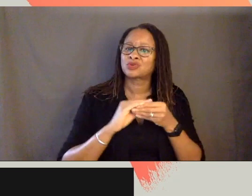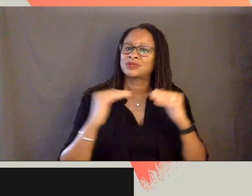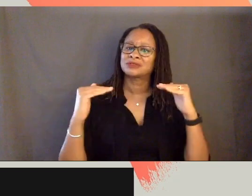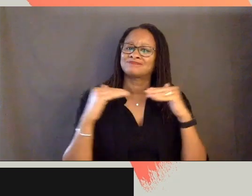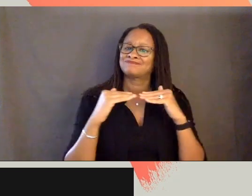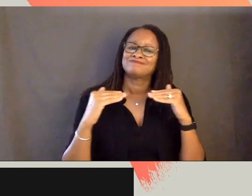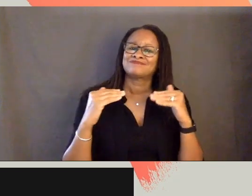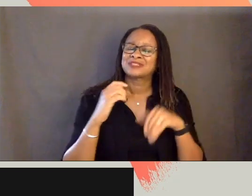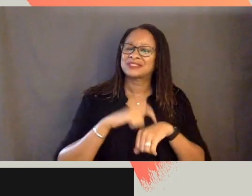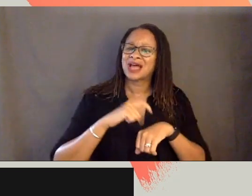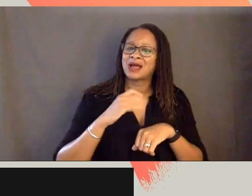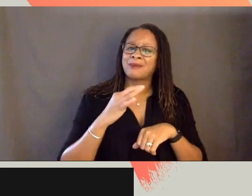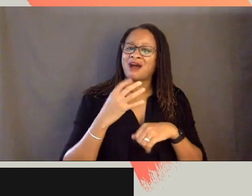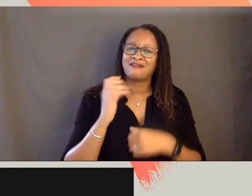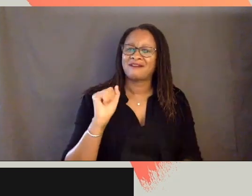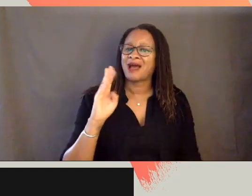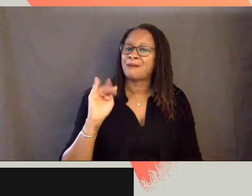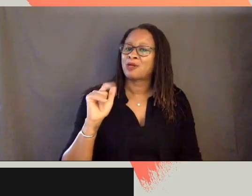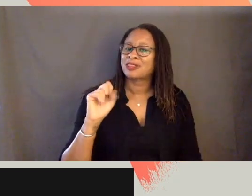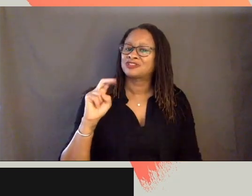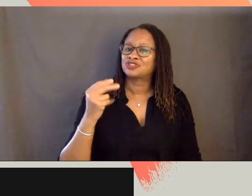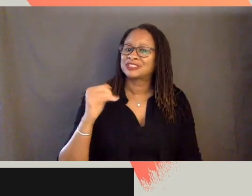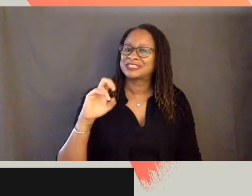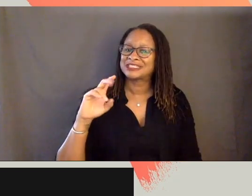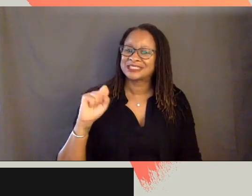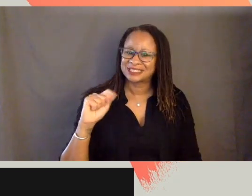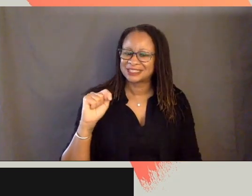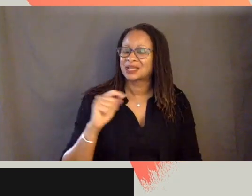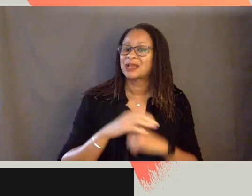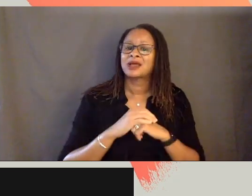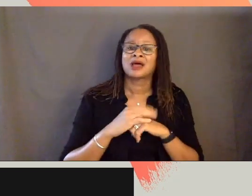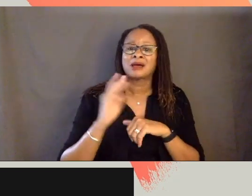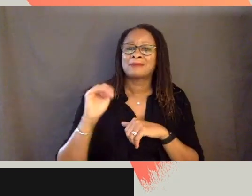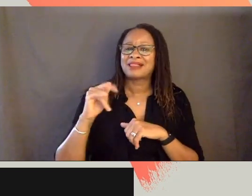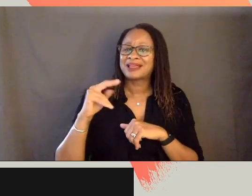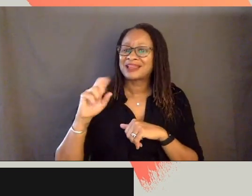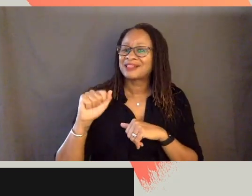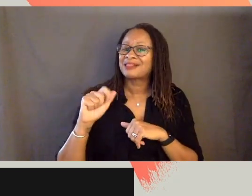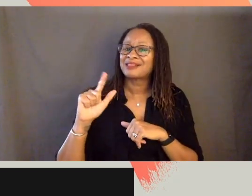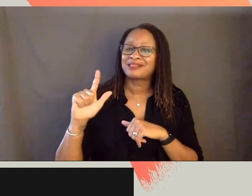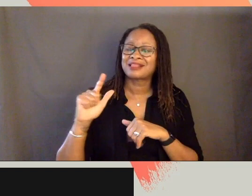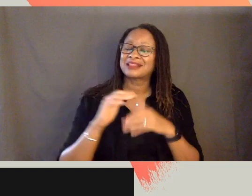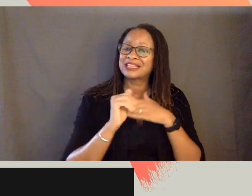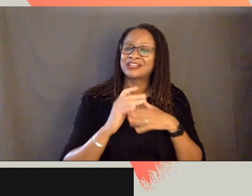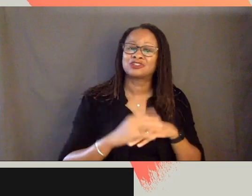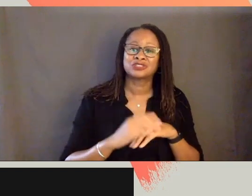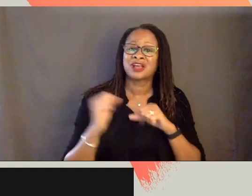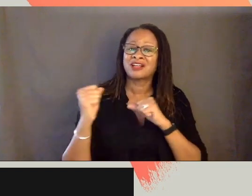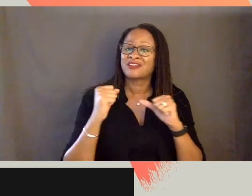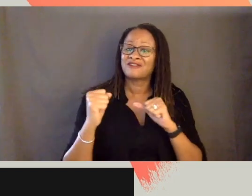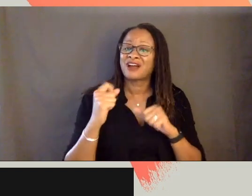of abolitionist millennial leaders fight for dignity and liberation, especially around policing in Chicago